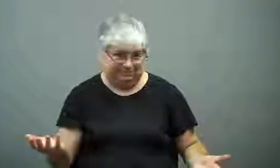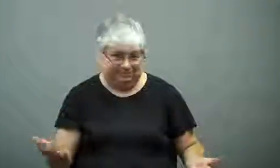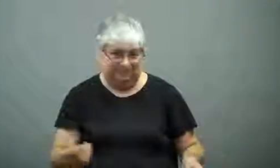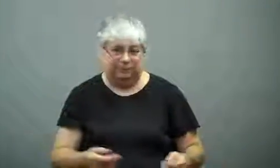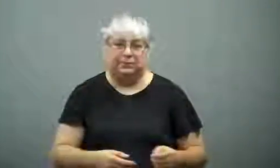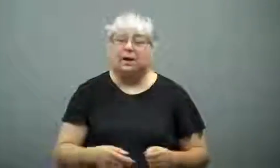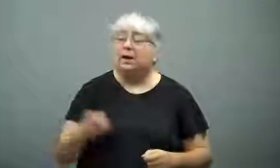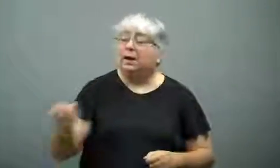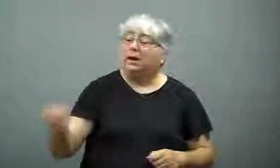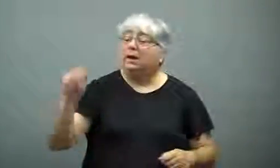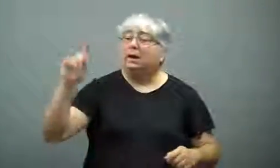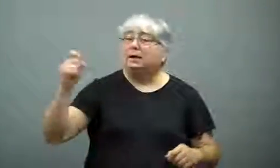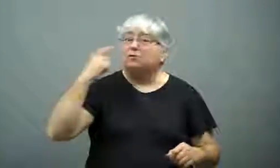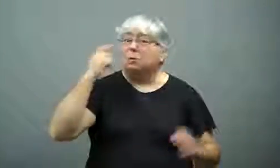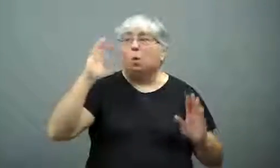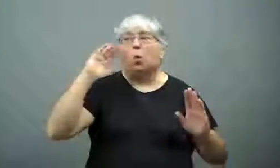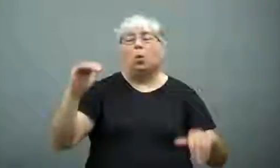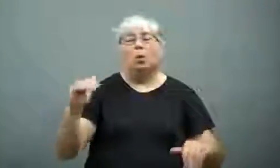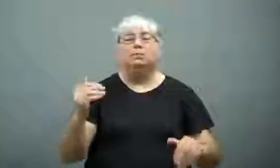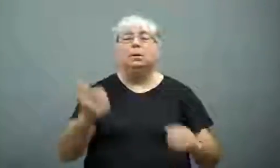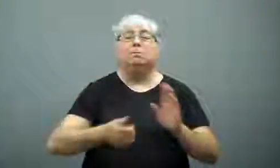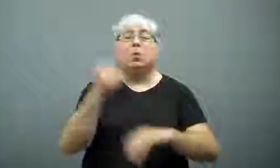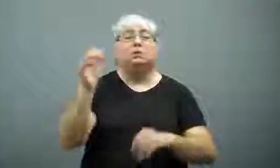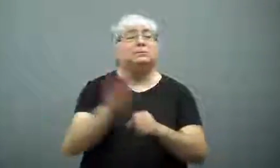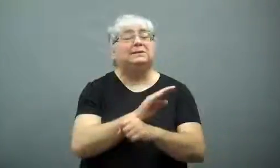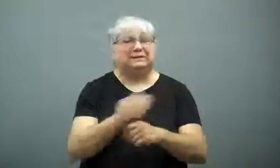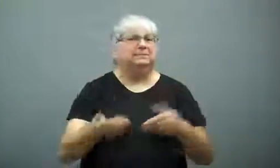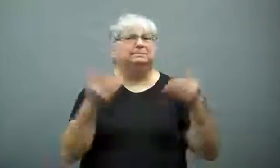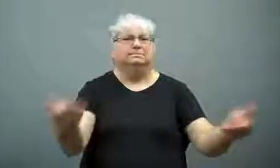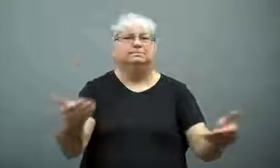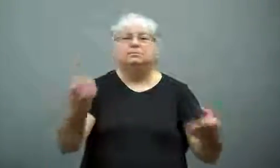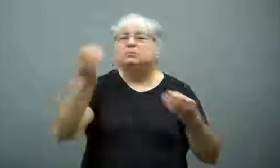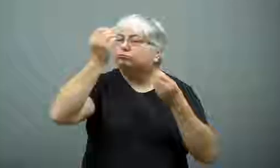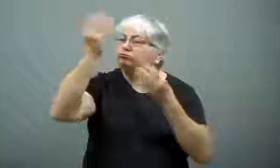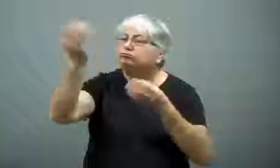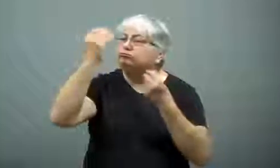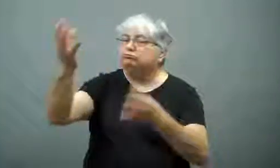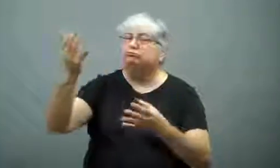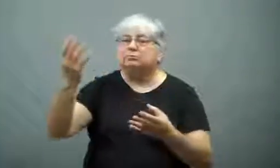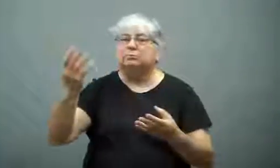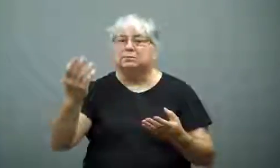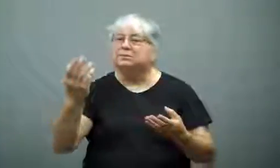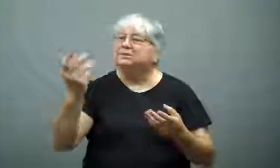The government hopes businesses will start reporting which